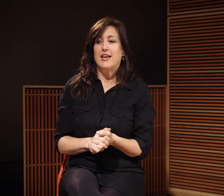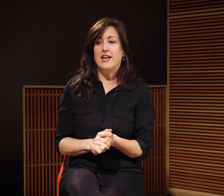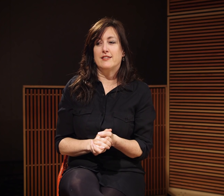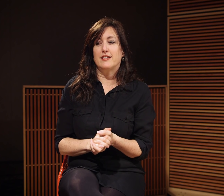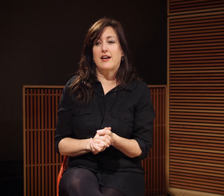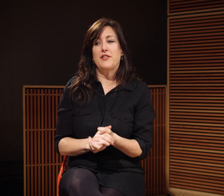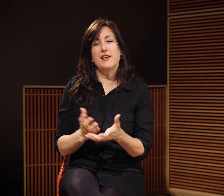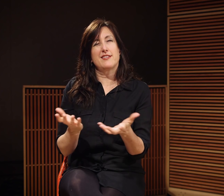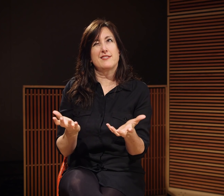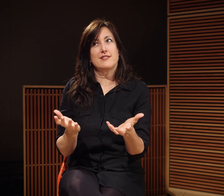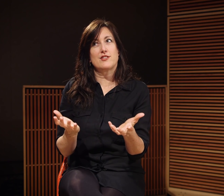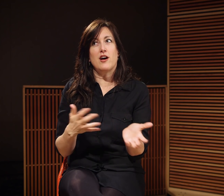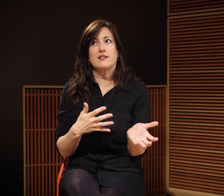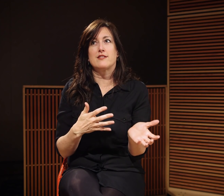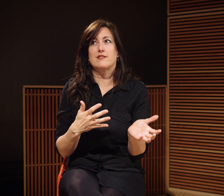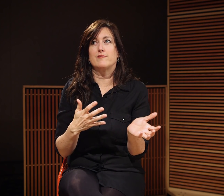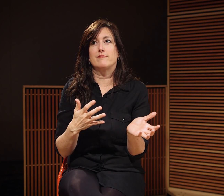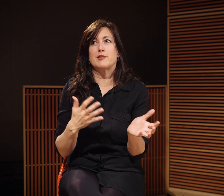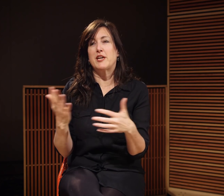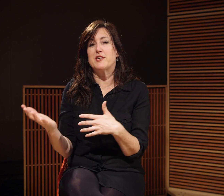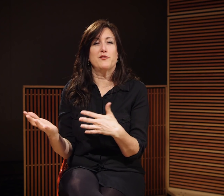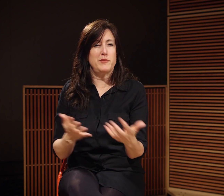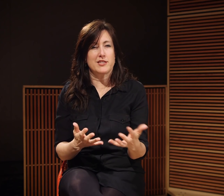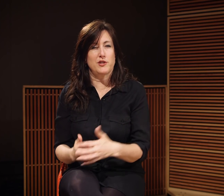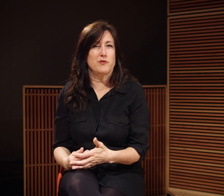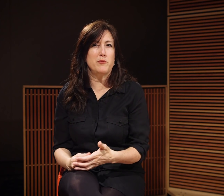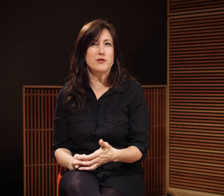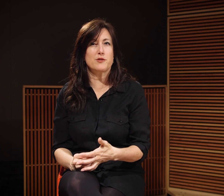and I think songs sometimes have different meanings for different people, so sometimes